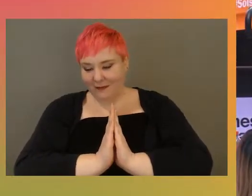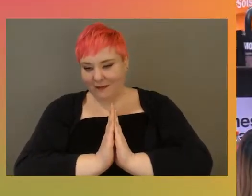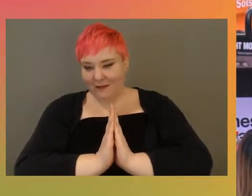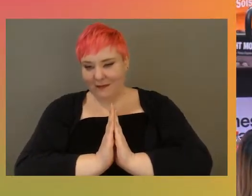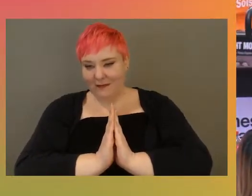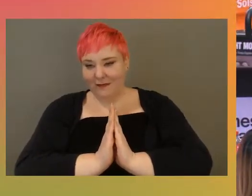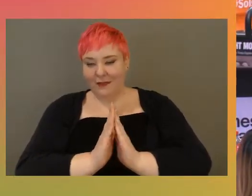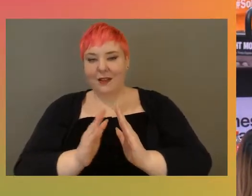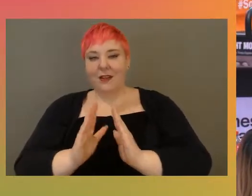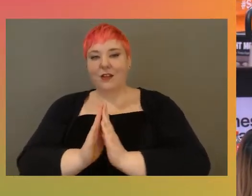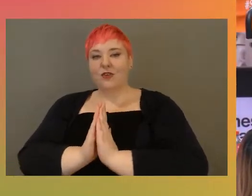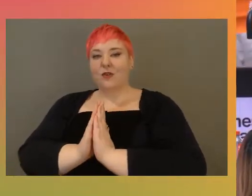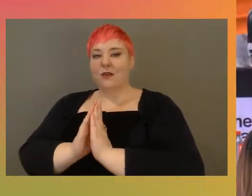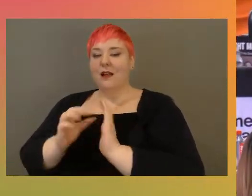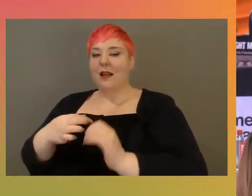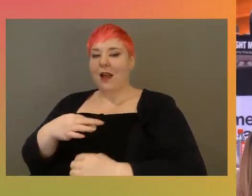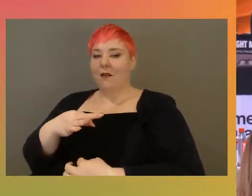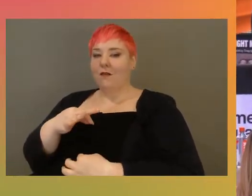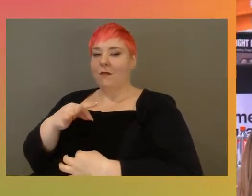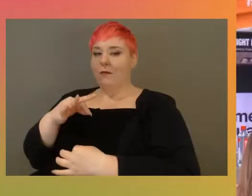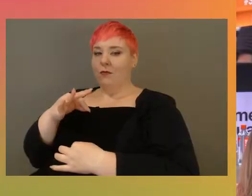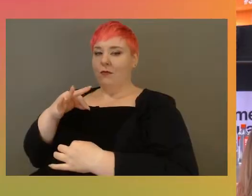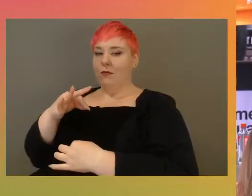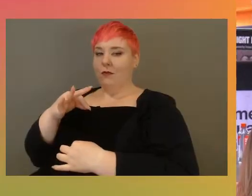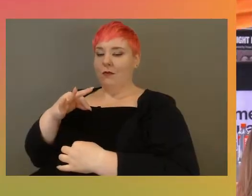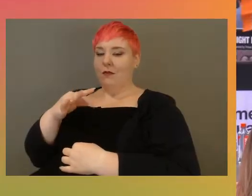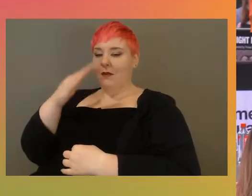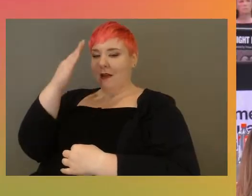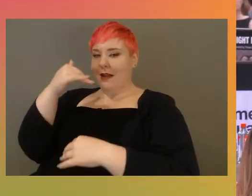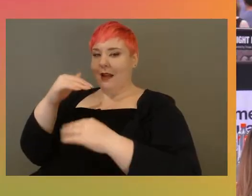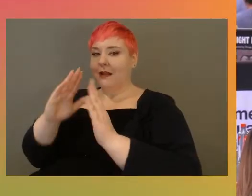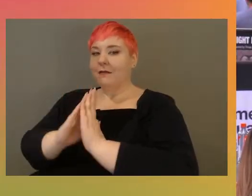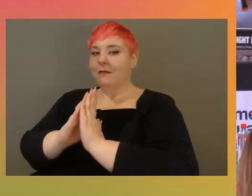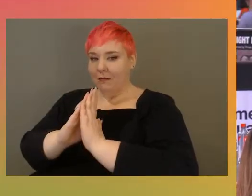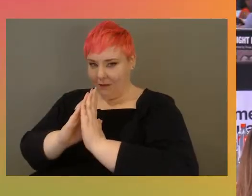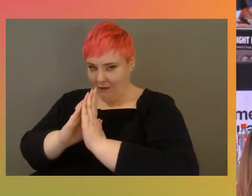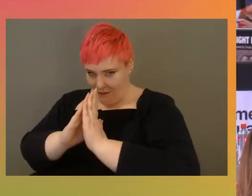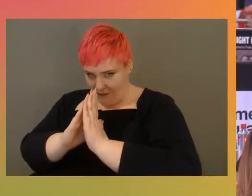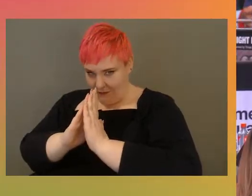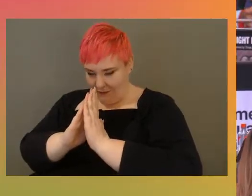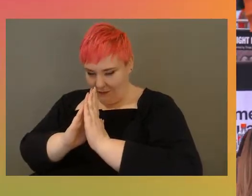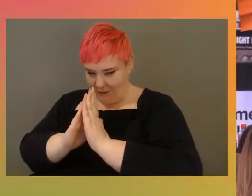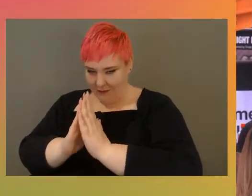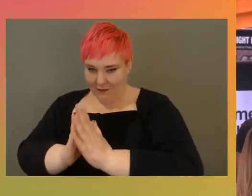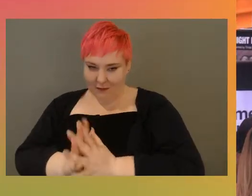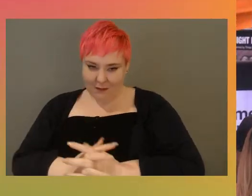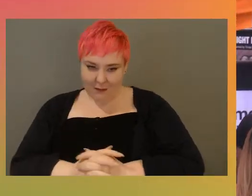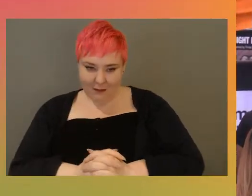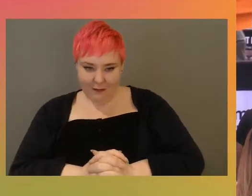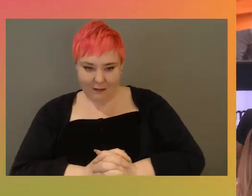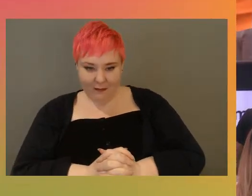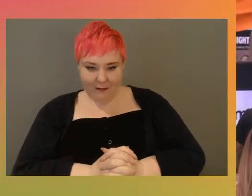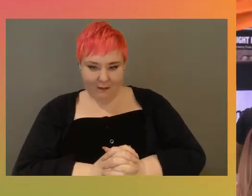GATHER YOUR HANDS IN FRONT OF YOUR HEART.